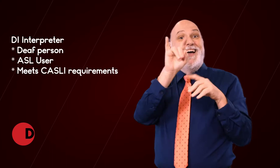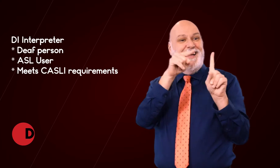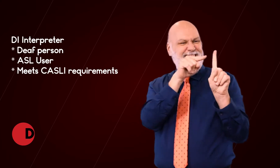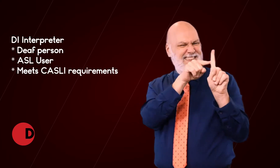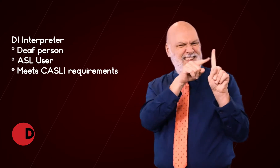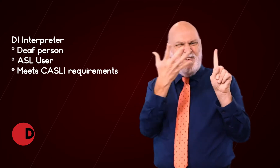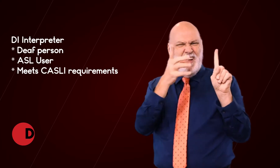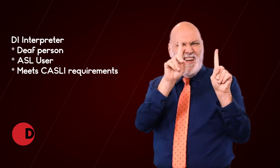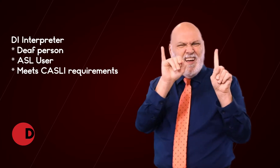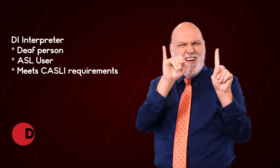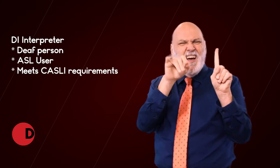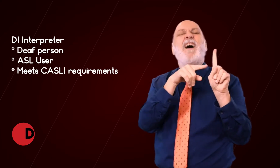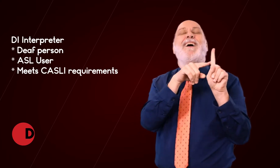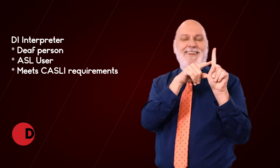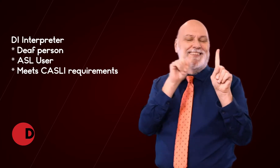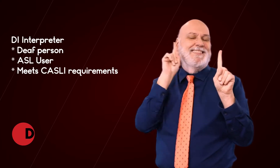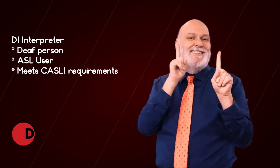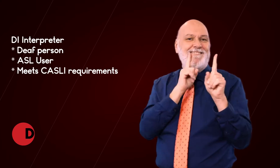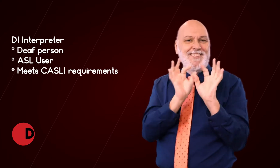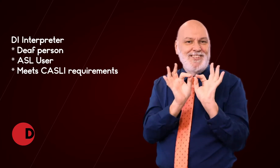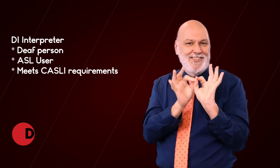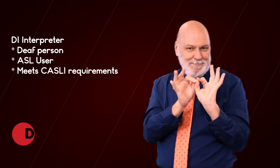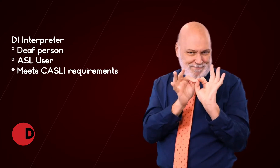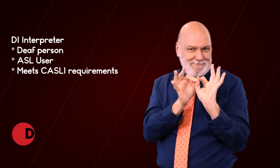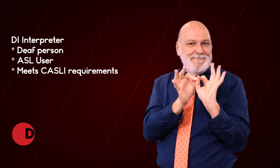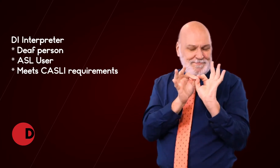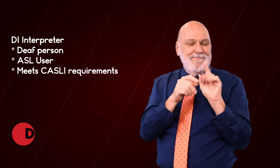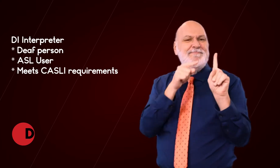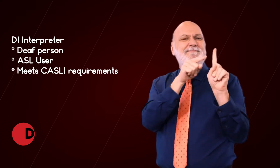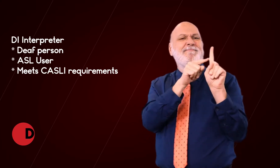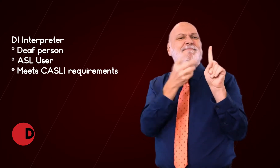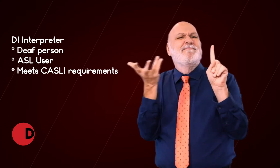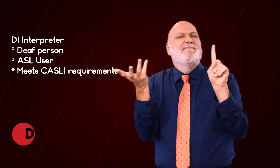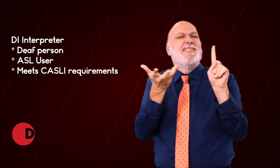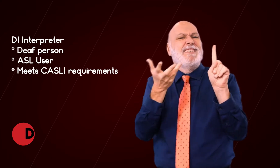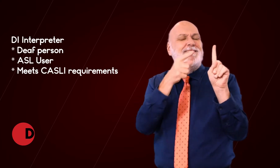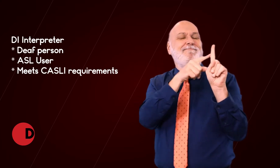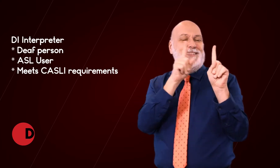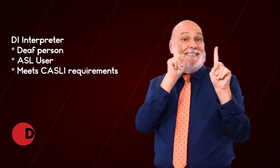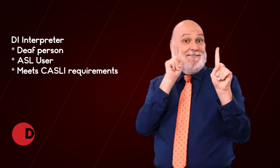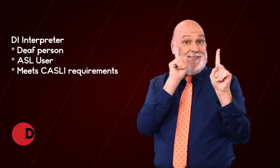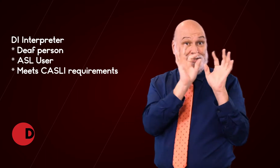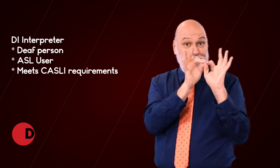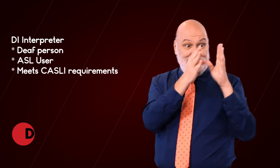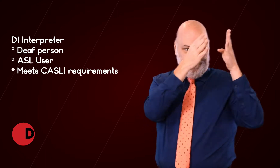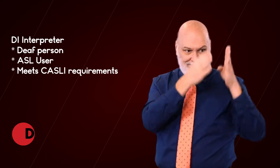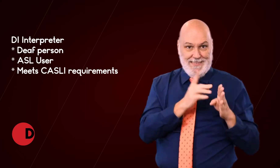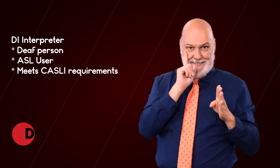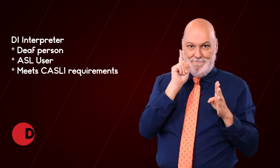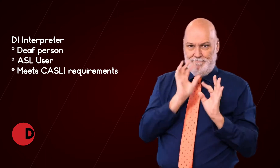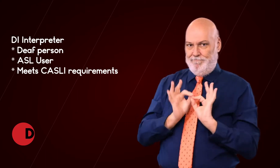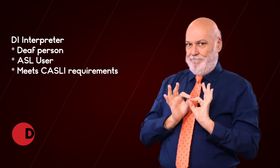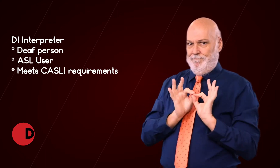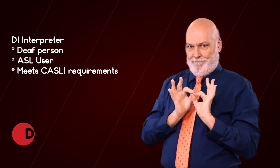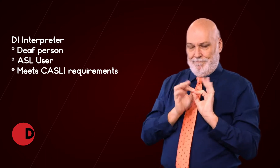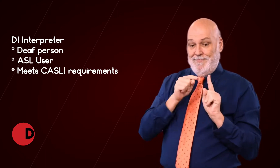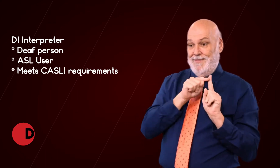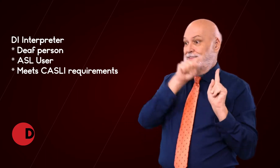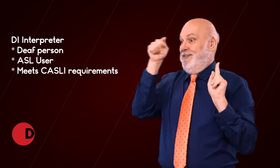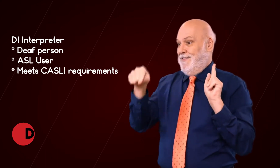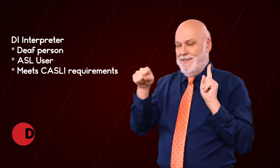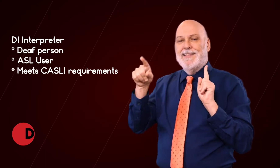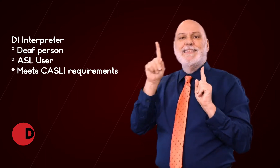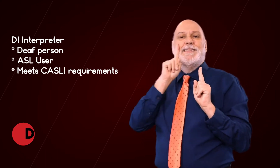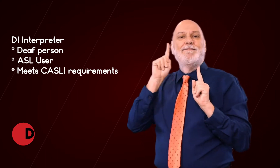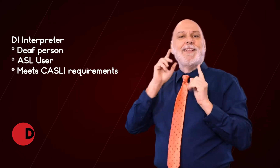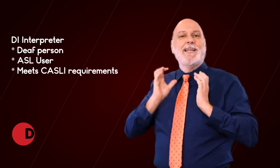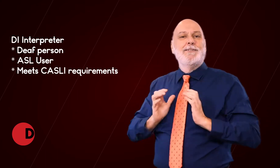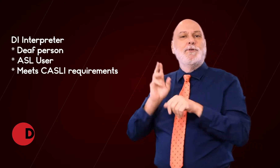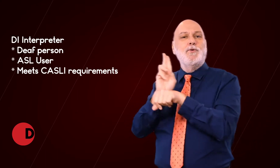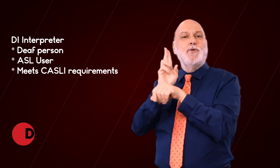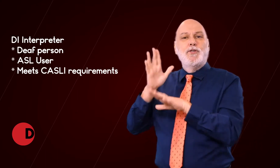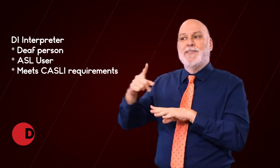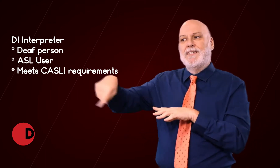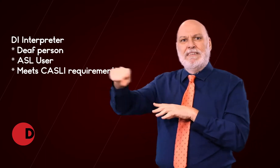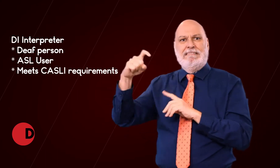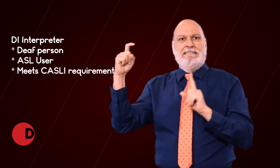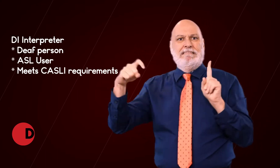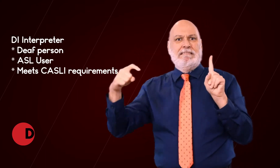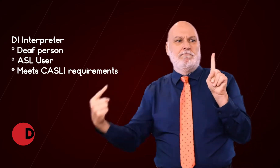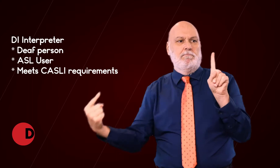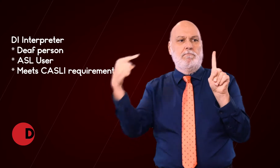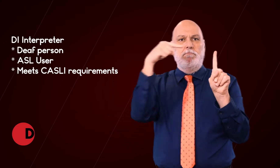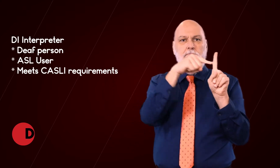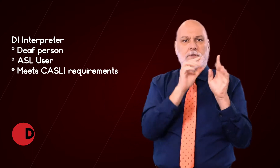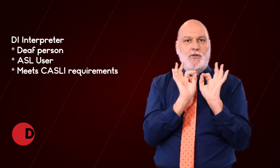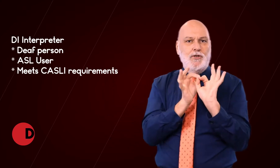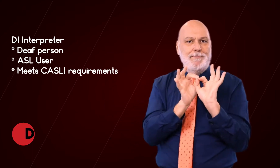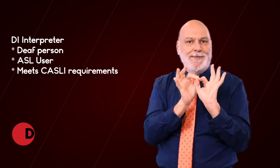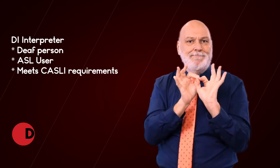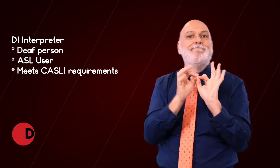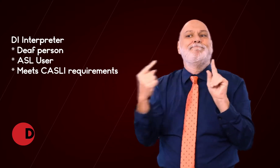A Deaf Interpreter (DI) is a Deaf person and ASL user who meets